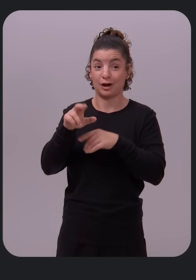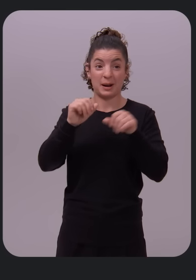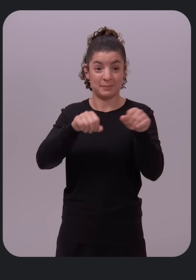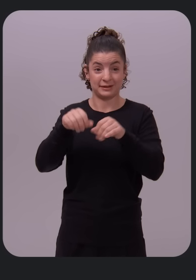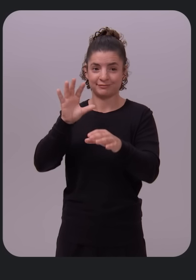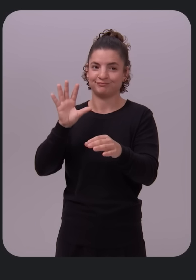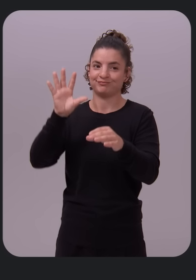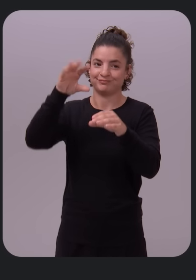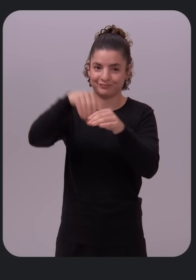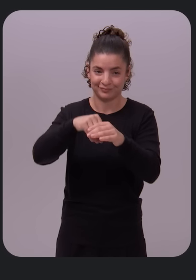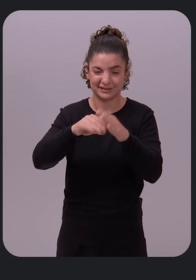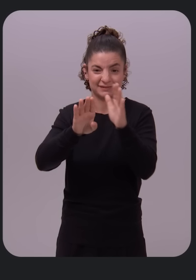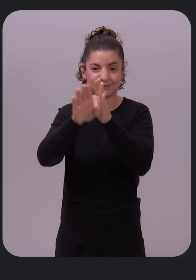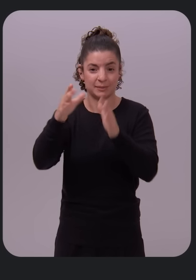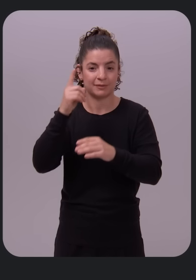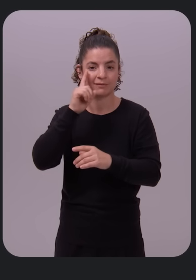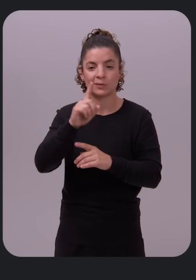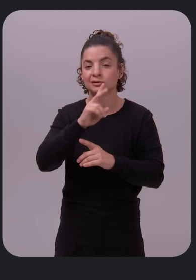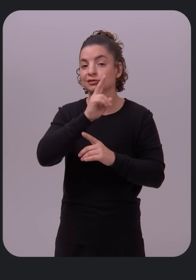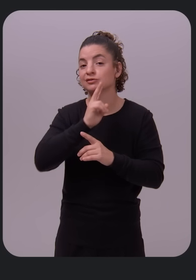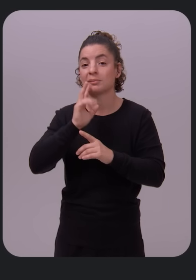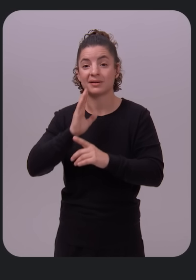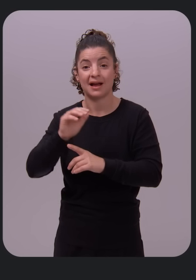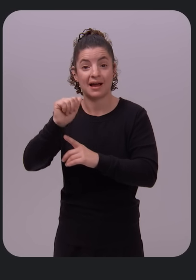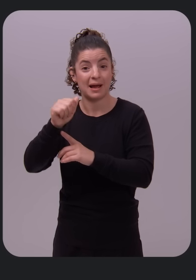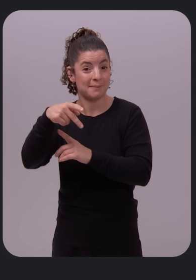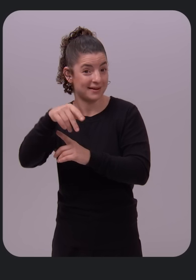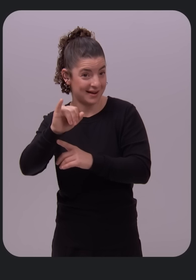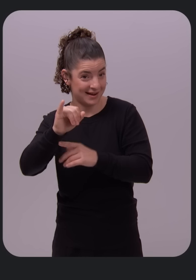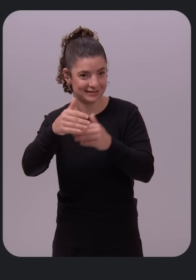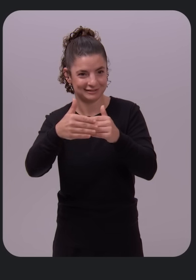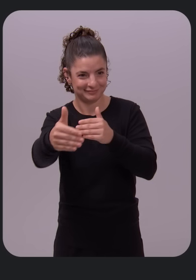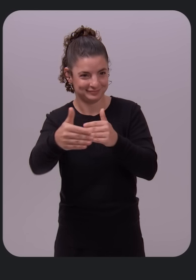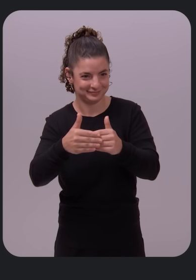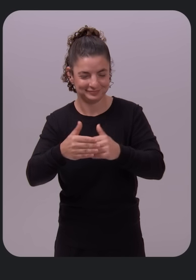capabilities to developers via the Gemini API.